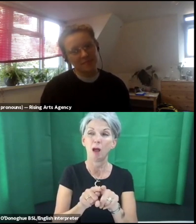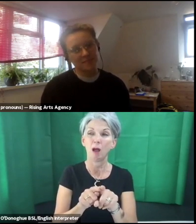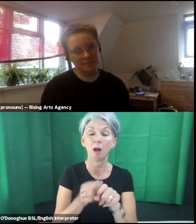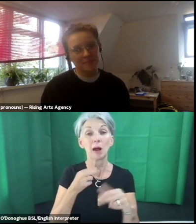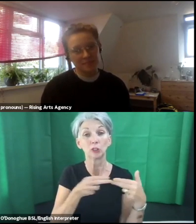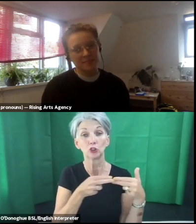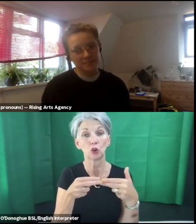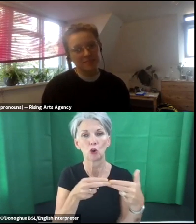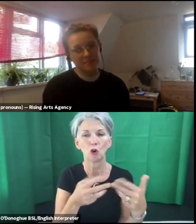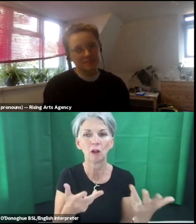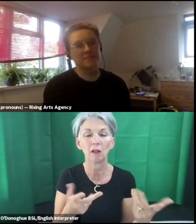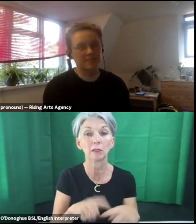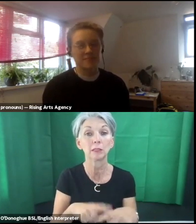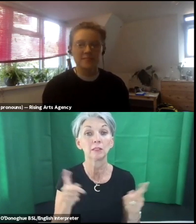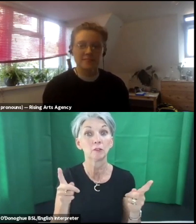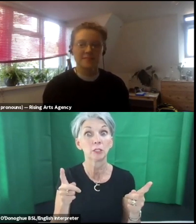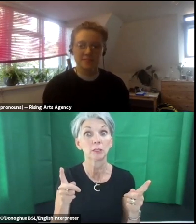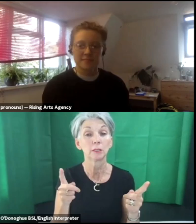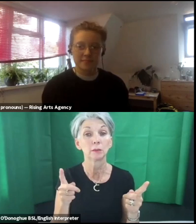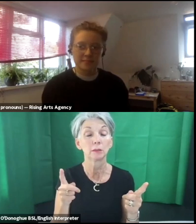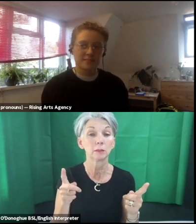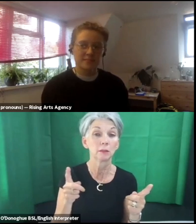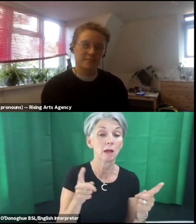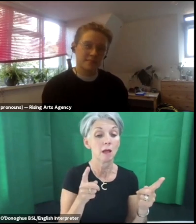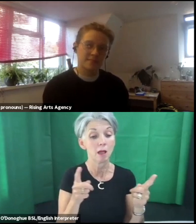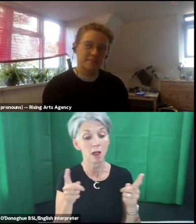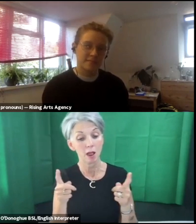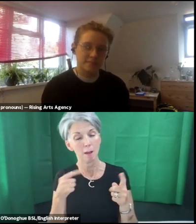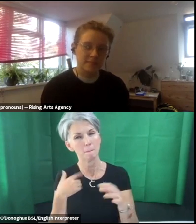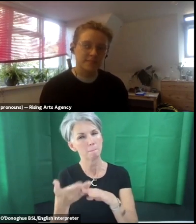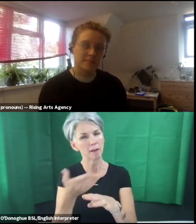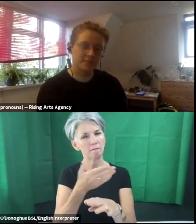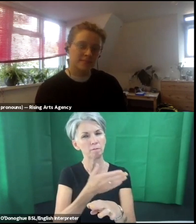first people to set it up, but I suppose to- you know, before ACORN